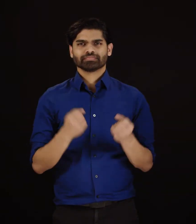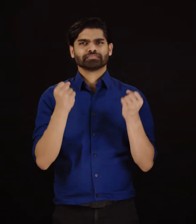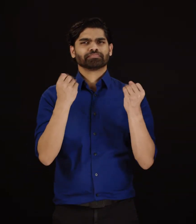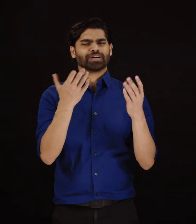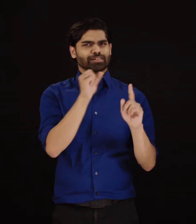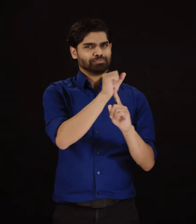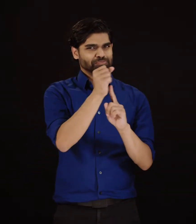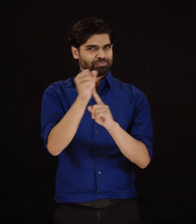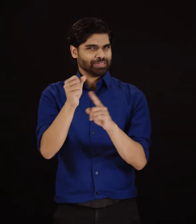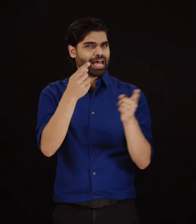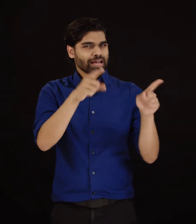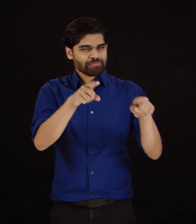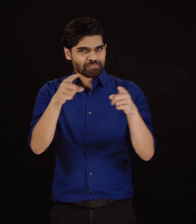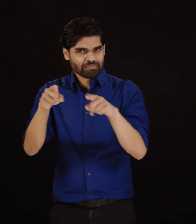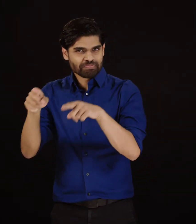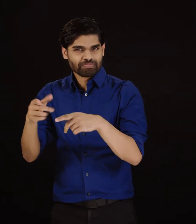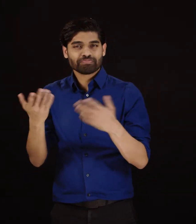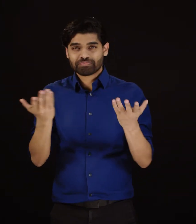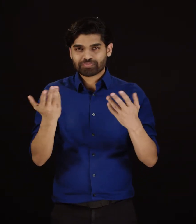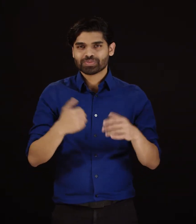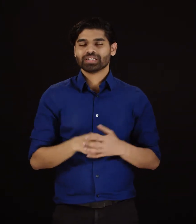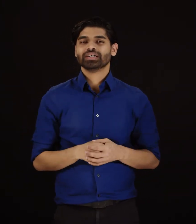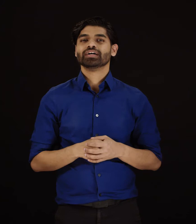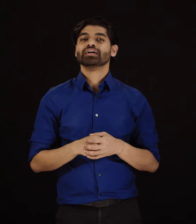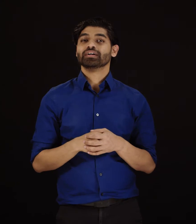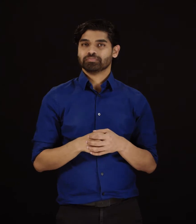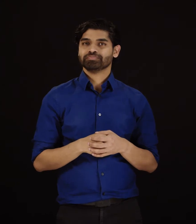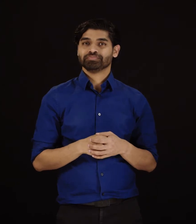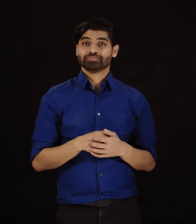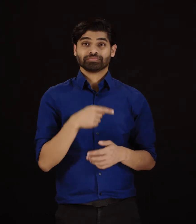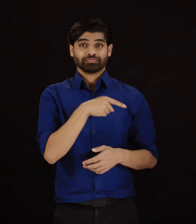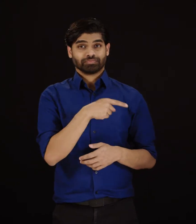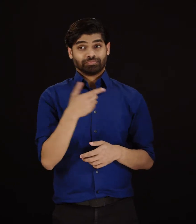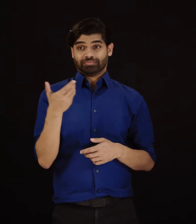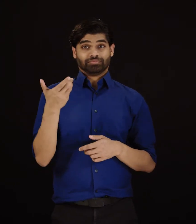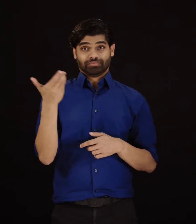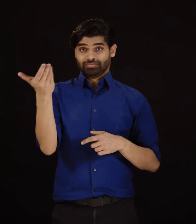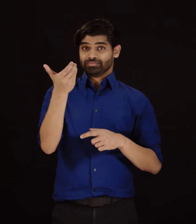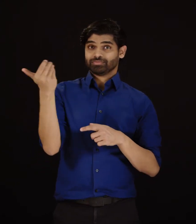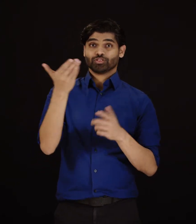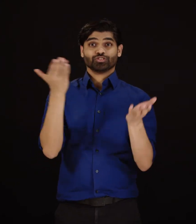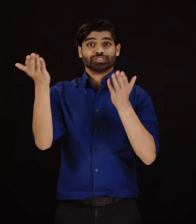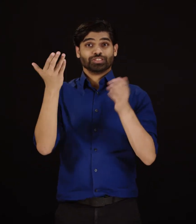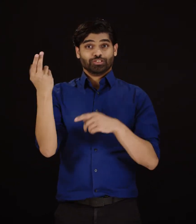In many cases, use of wireless services while roaming within Canada is included